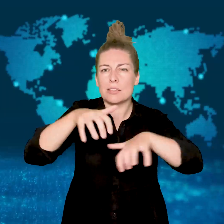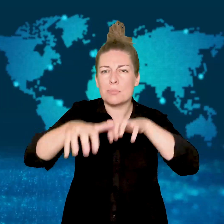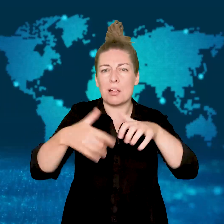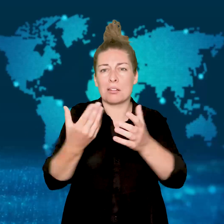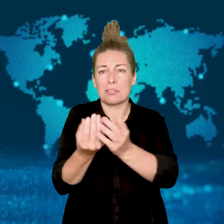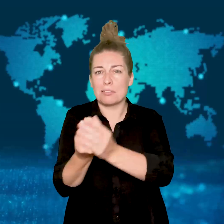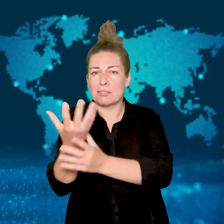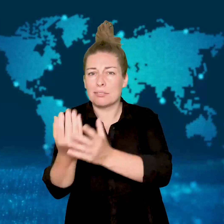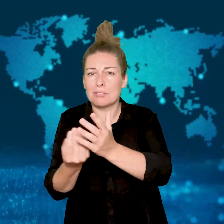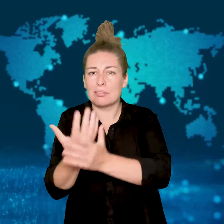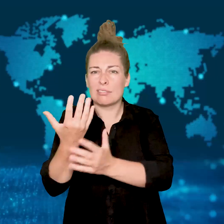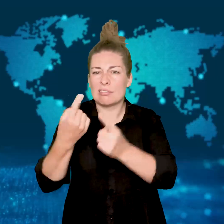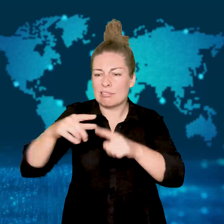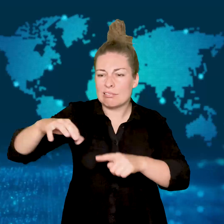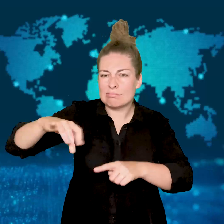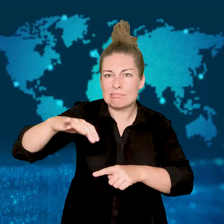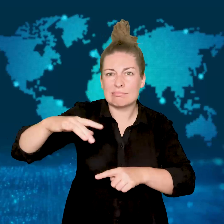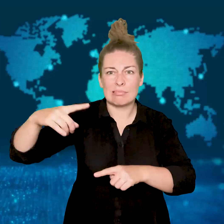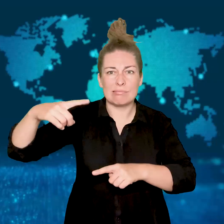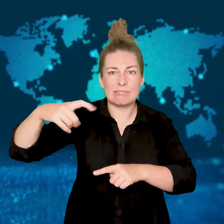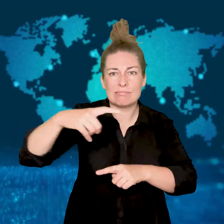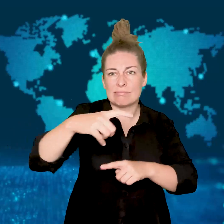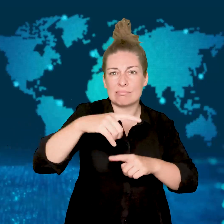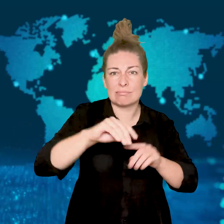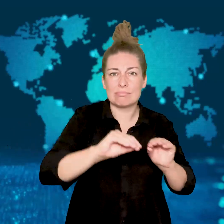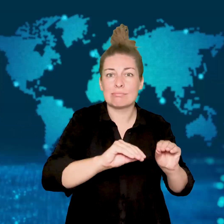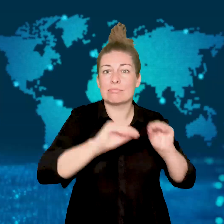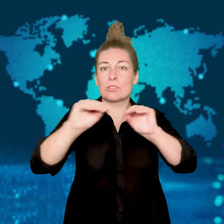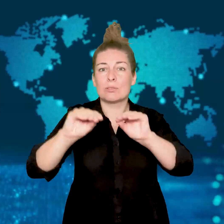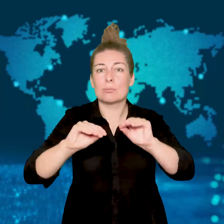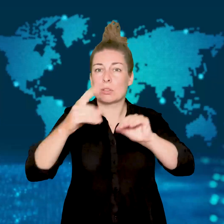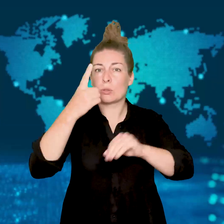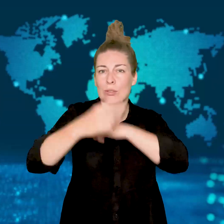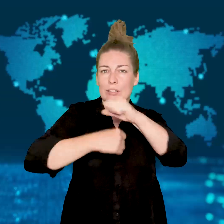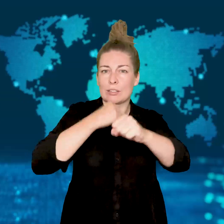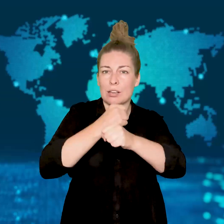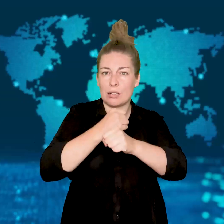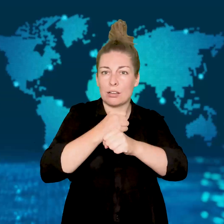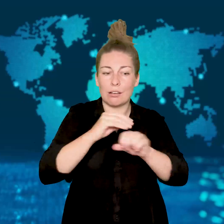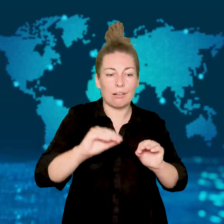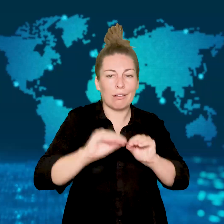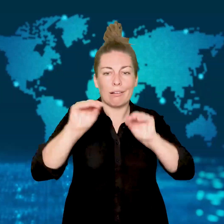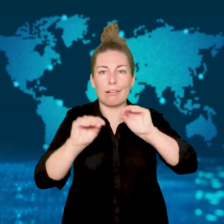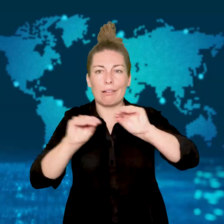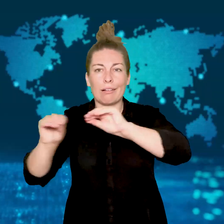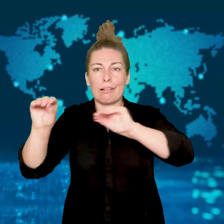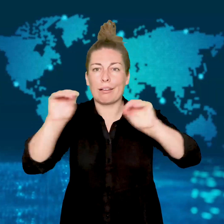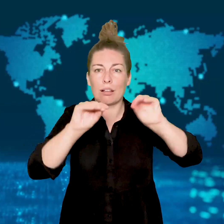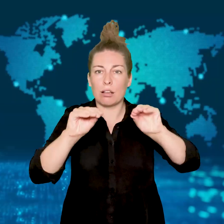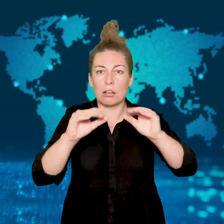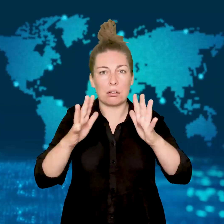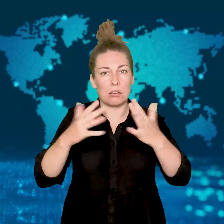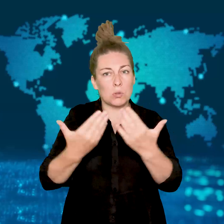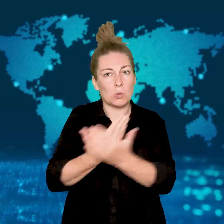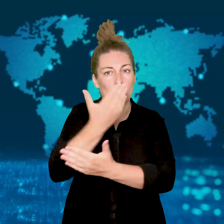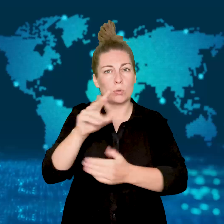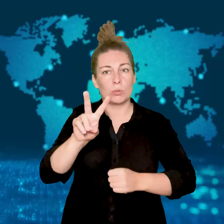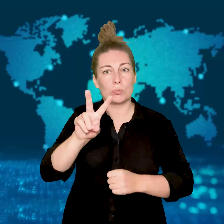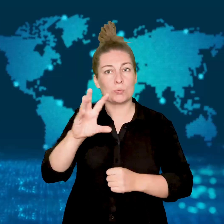and other living things have been introduced in new regions each year.